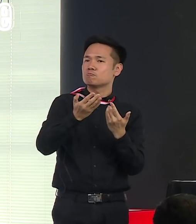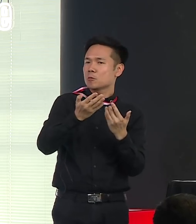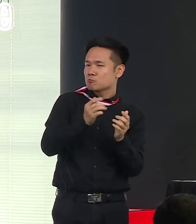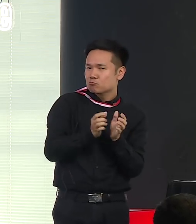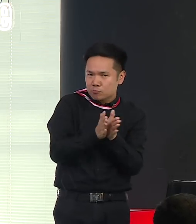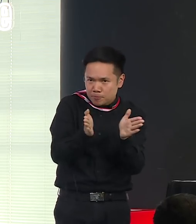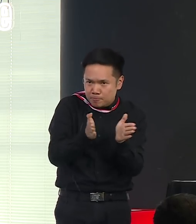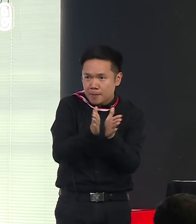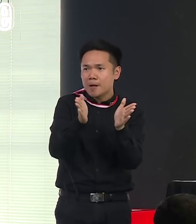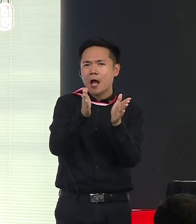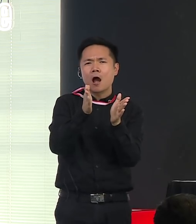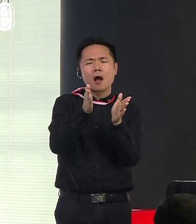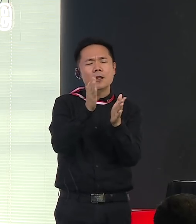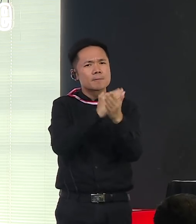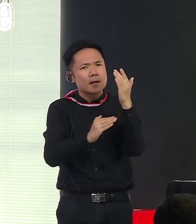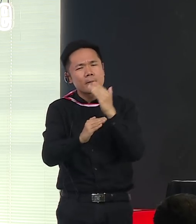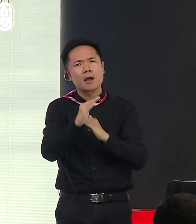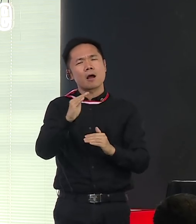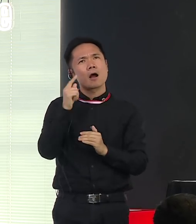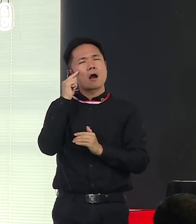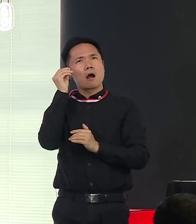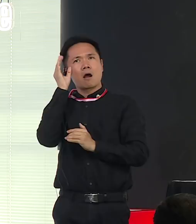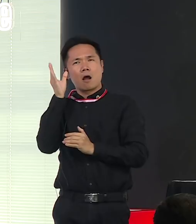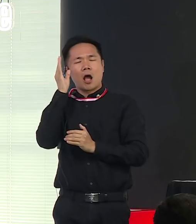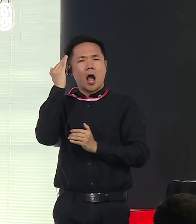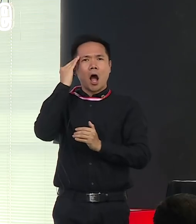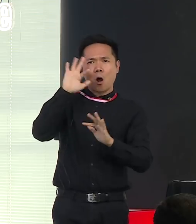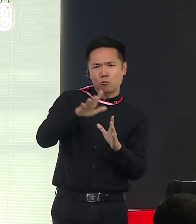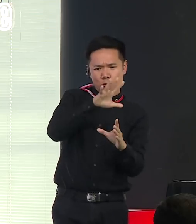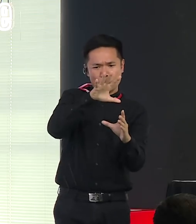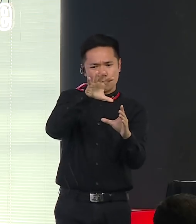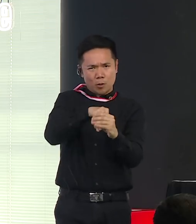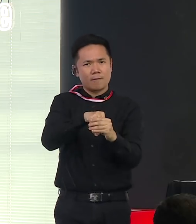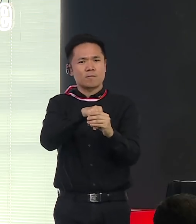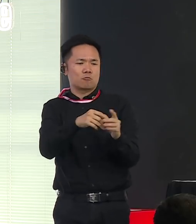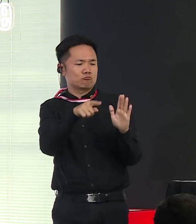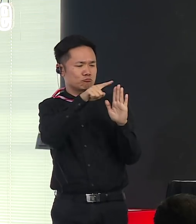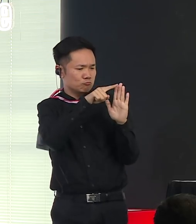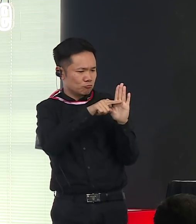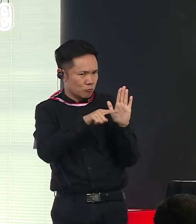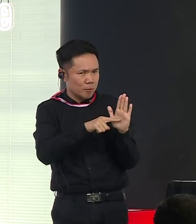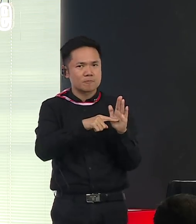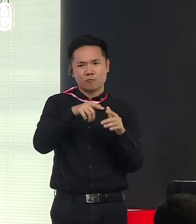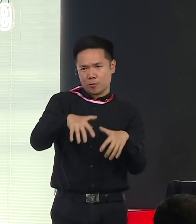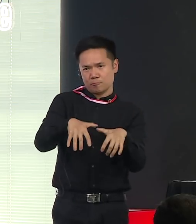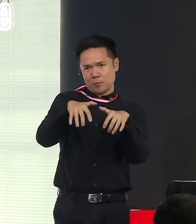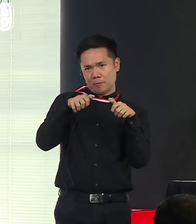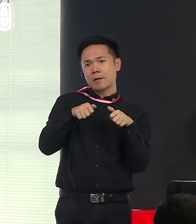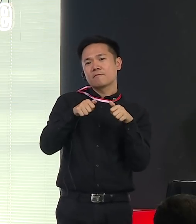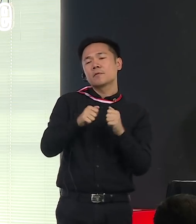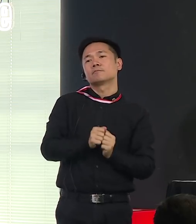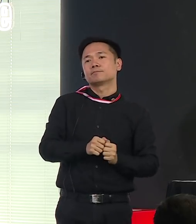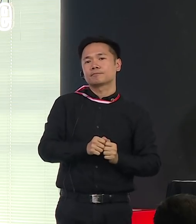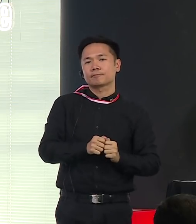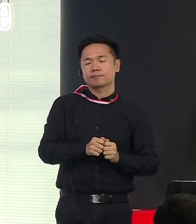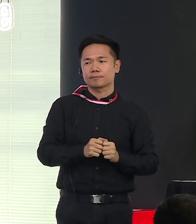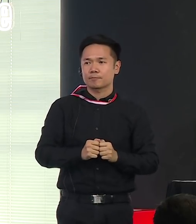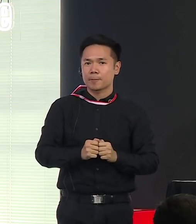Japan would like to promote measures related to people with disabilities together with the guests here today,